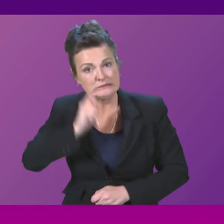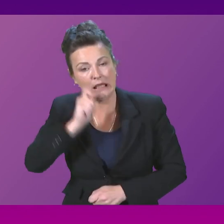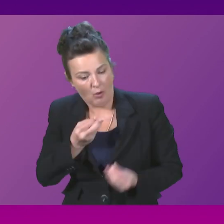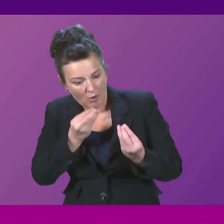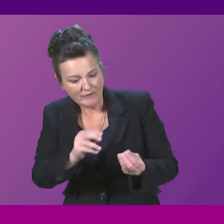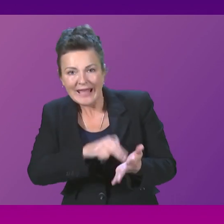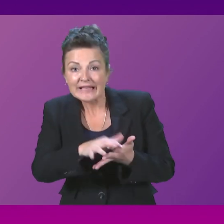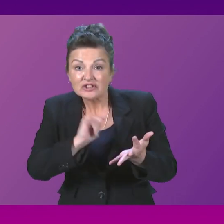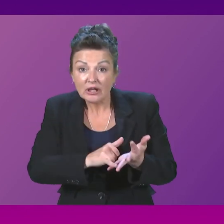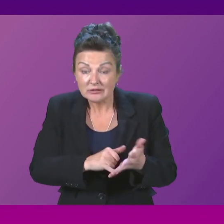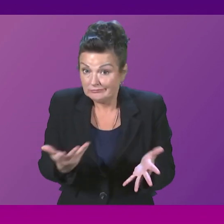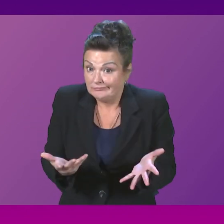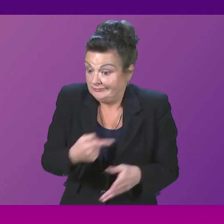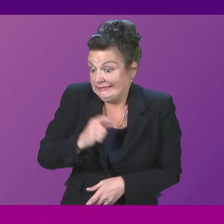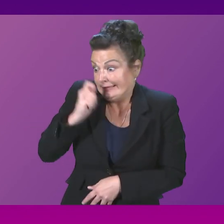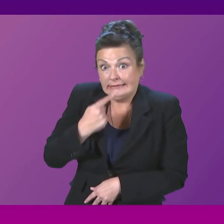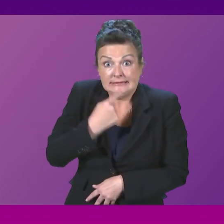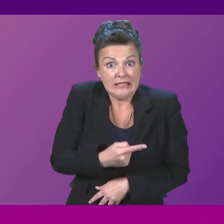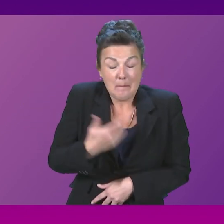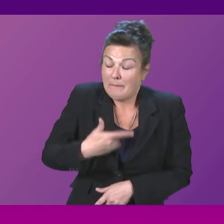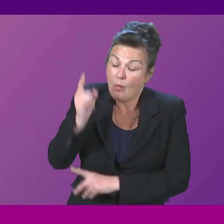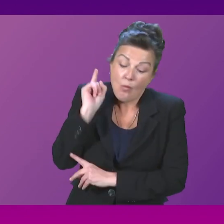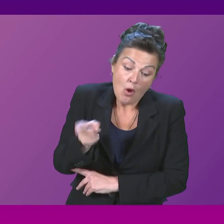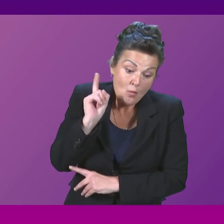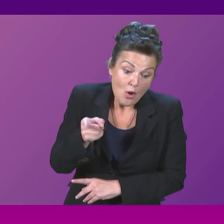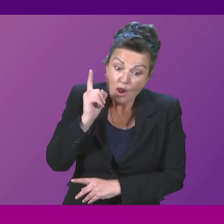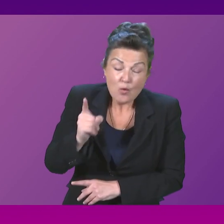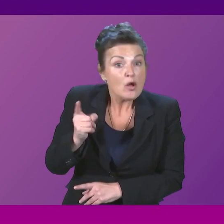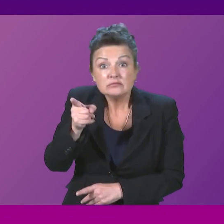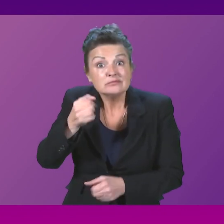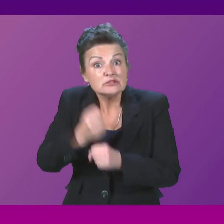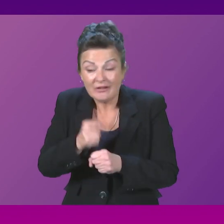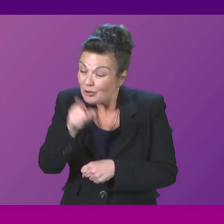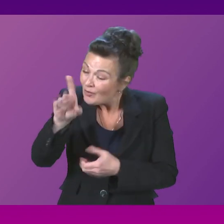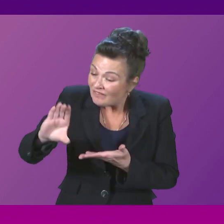Dentists have been warning the First Minister that Government funding no longer covers their costs.